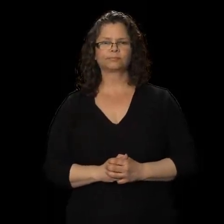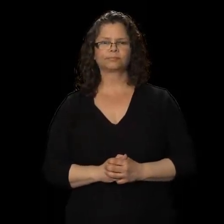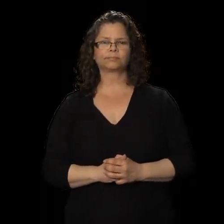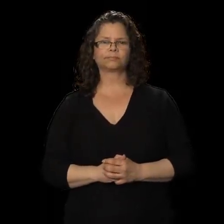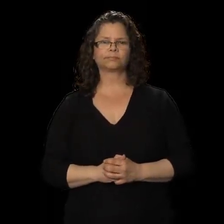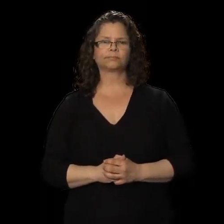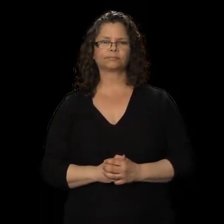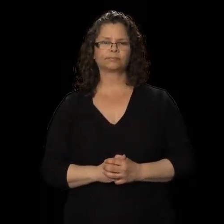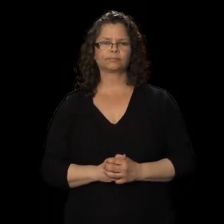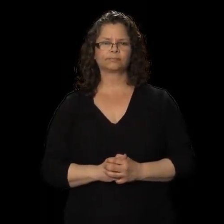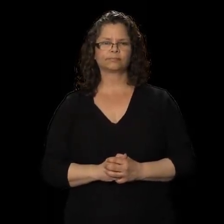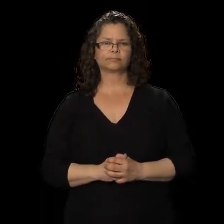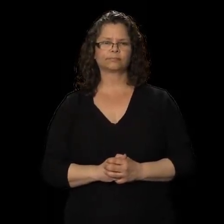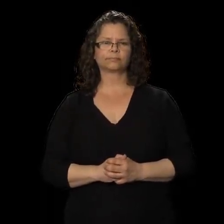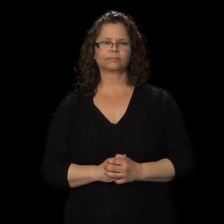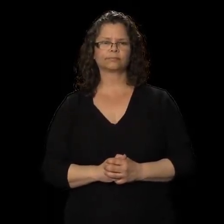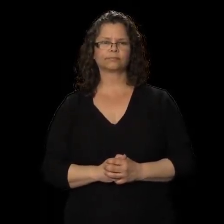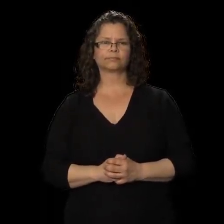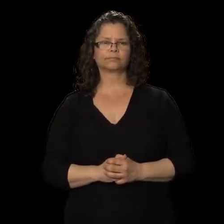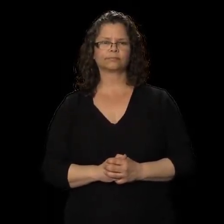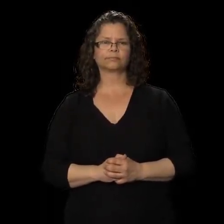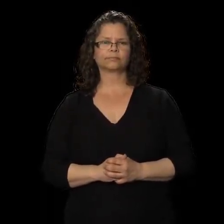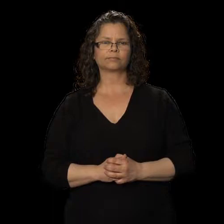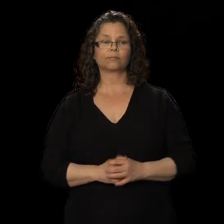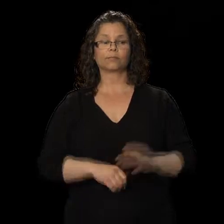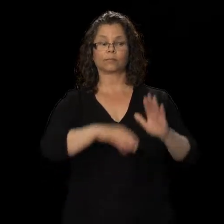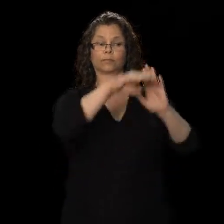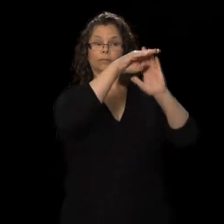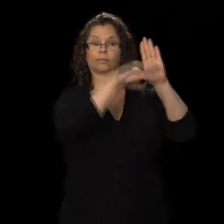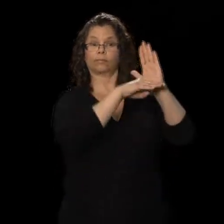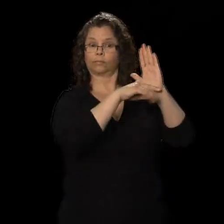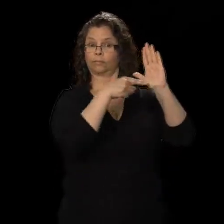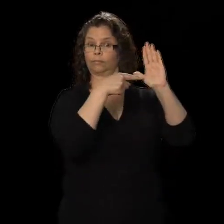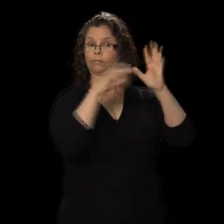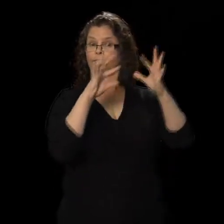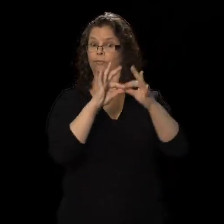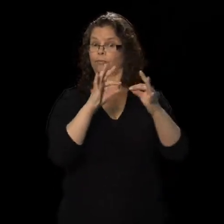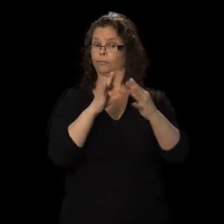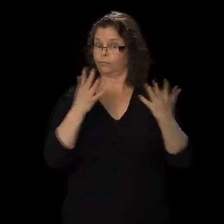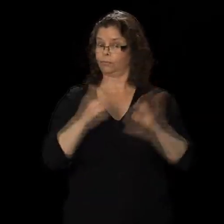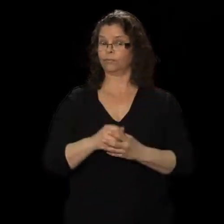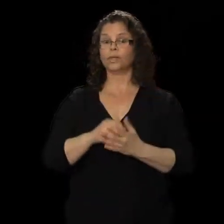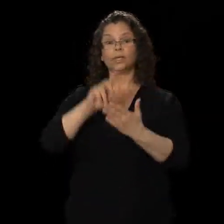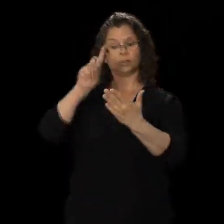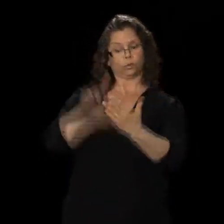Homophobic conduct and comment are prohibited as part of